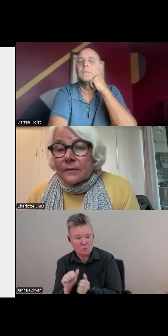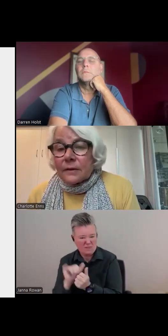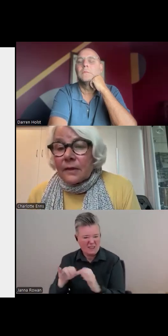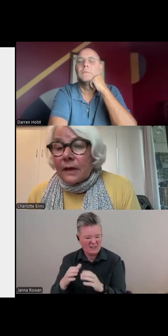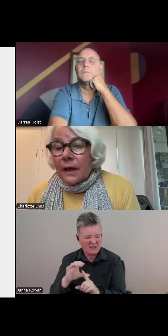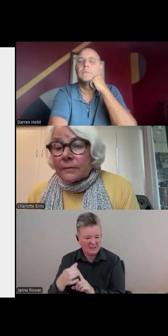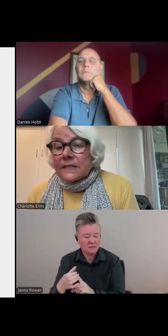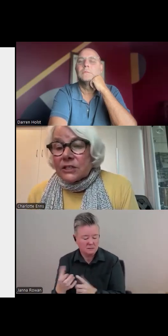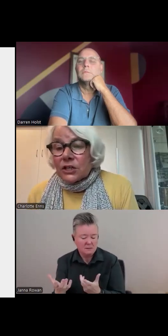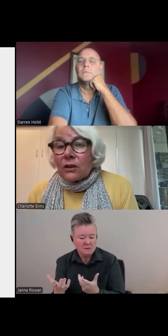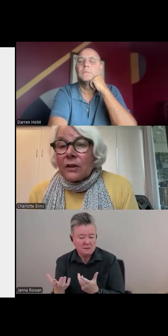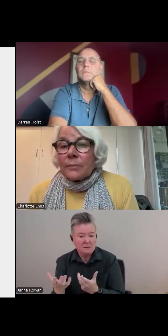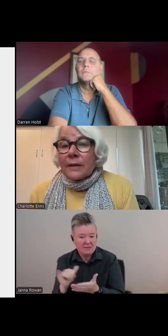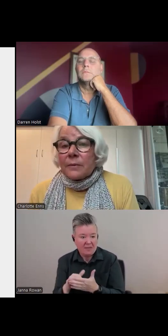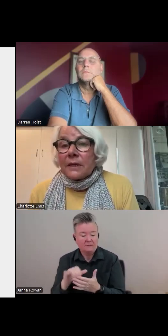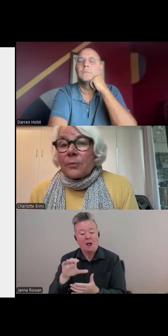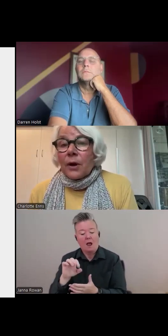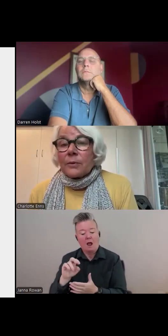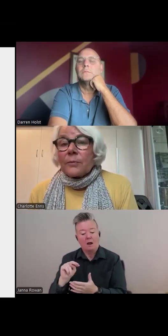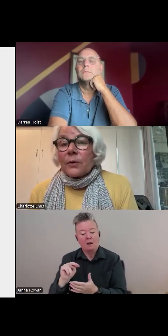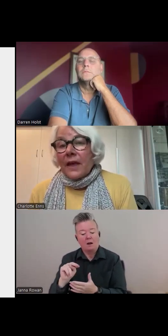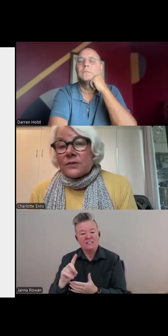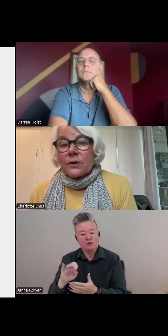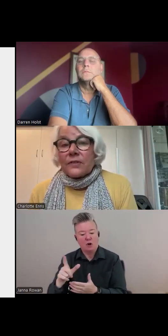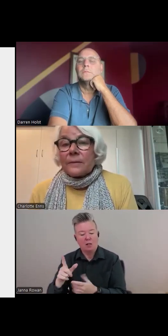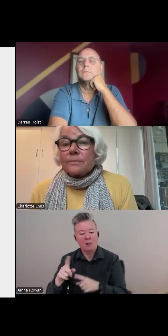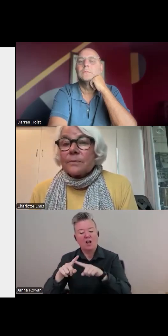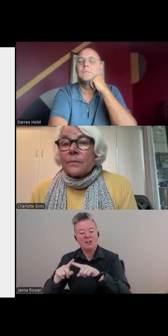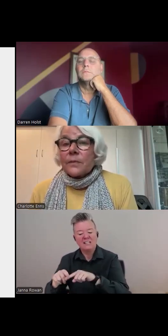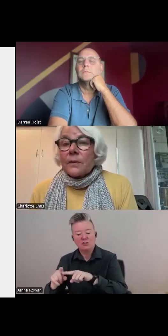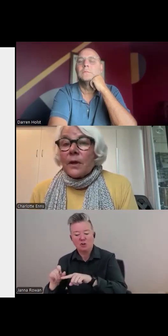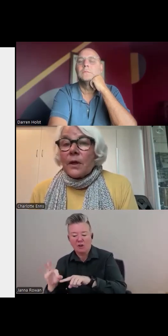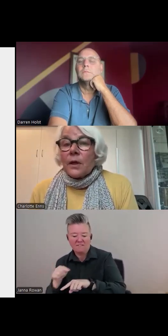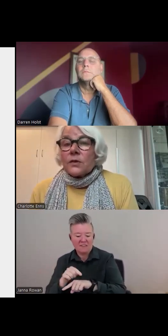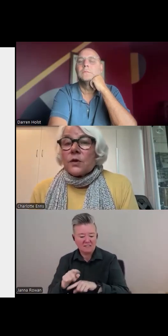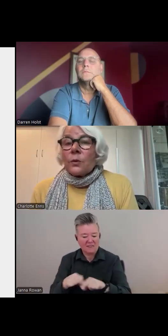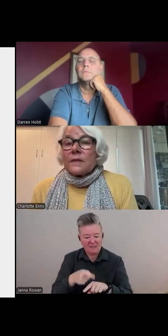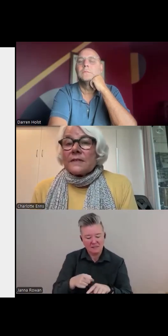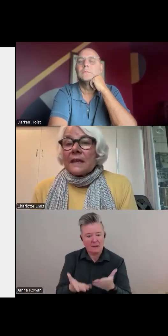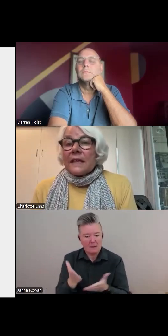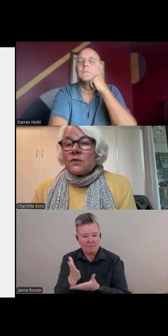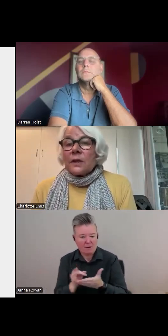In that case the conditional might be the problem or that sort of thing.